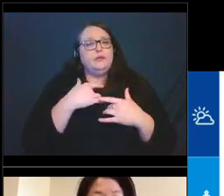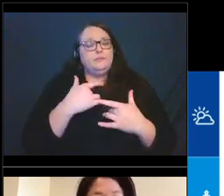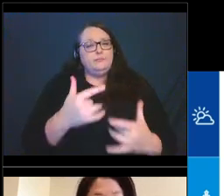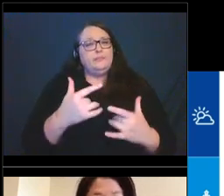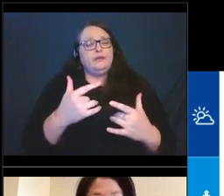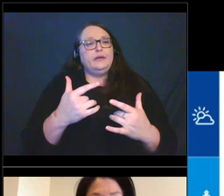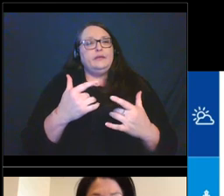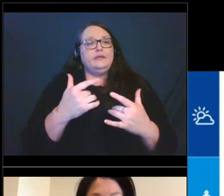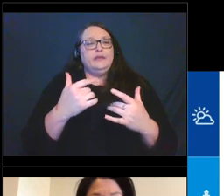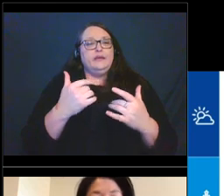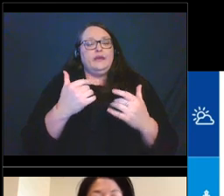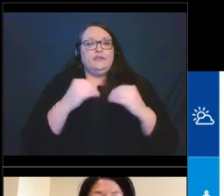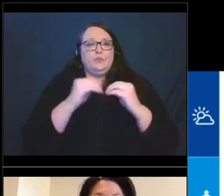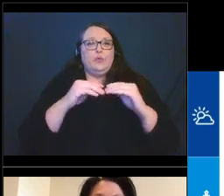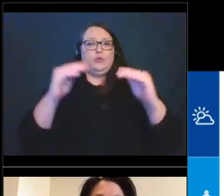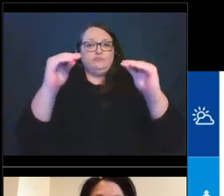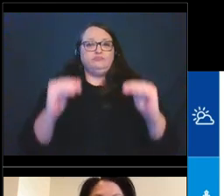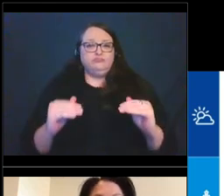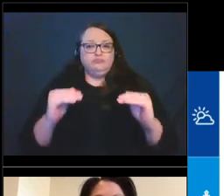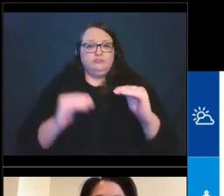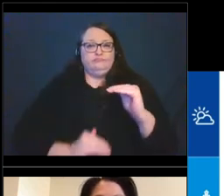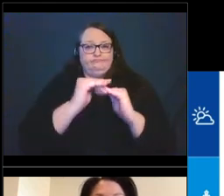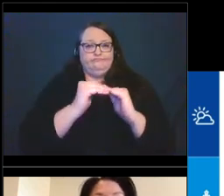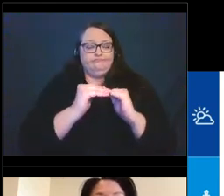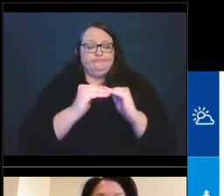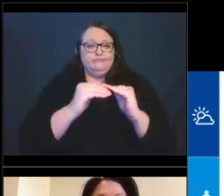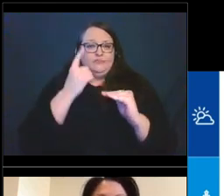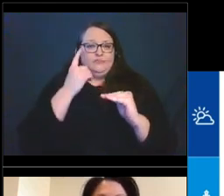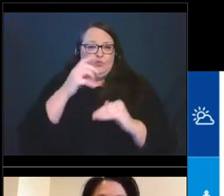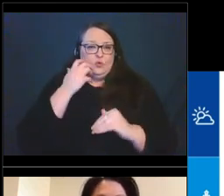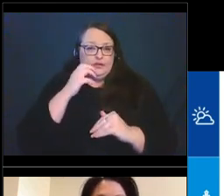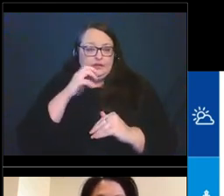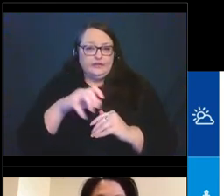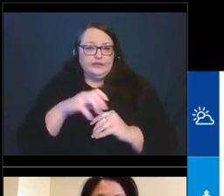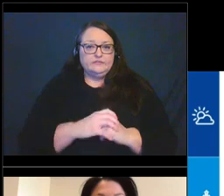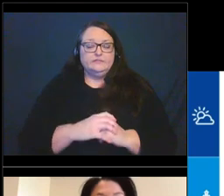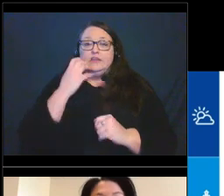extreme temperatures. Because HeatRisk is a framework, the science used in the approach